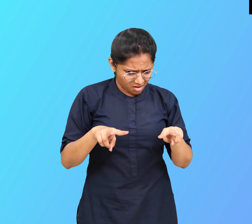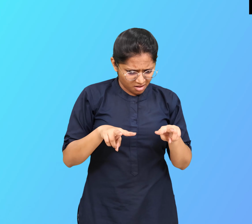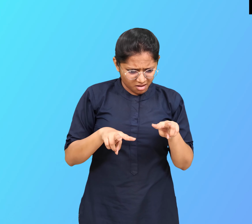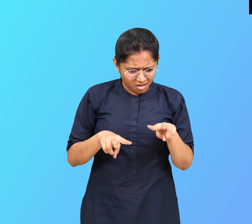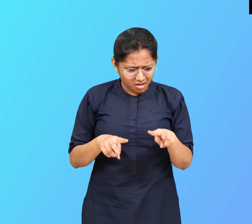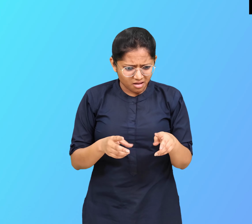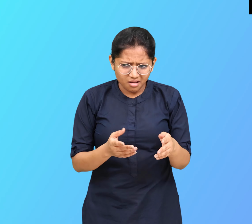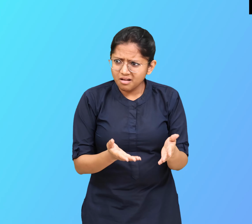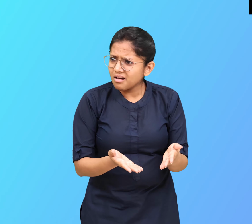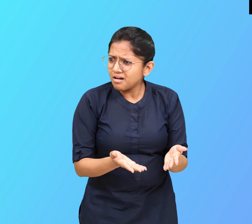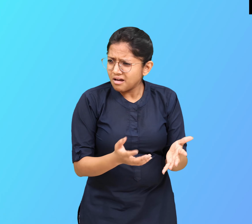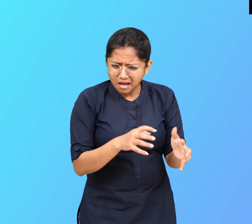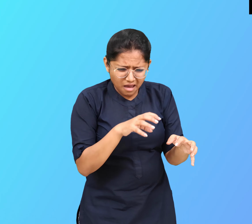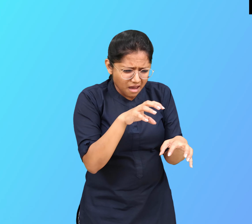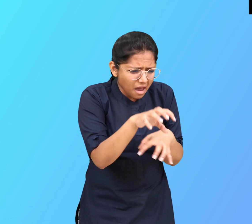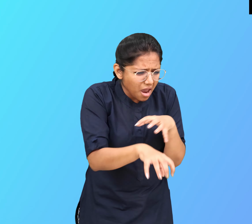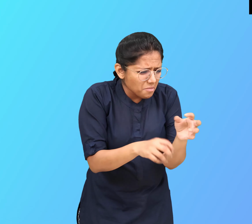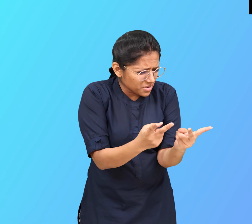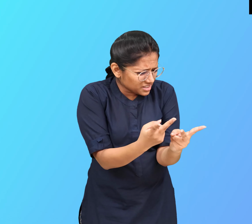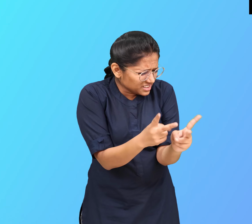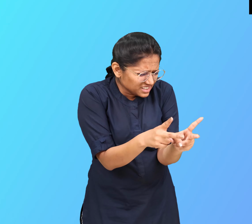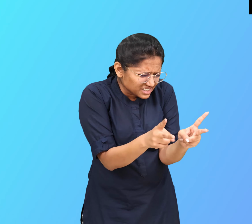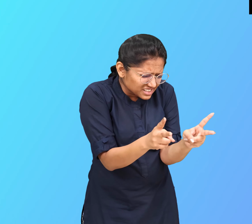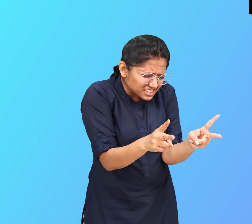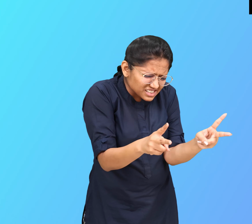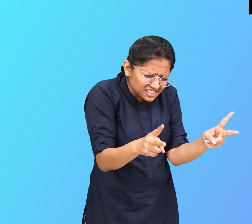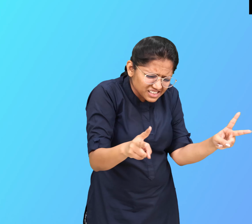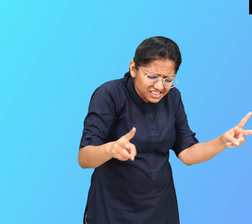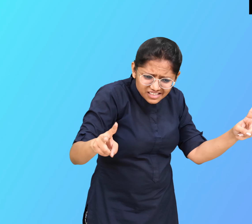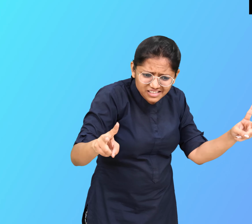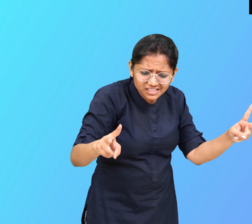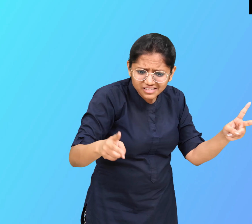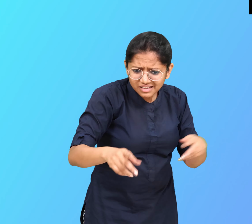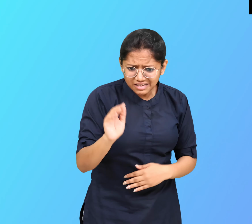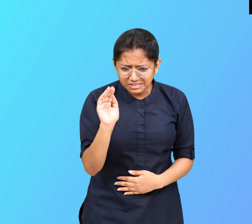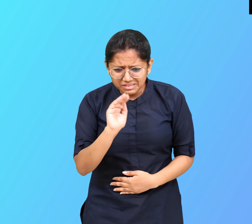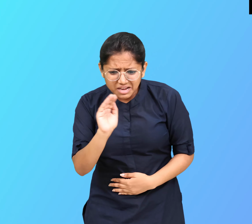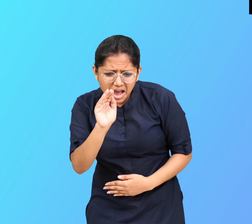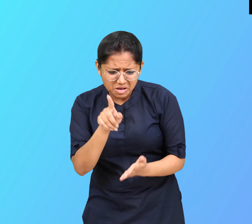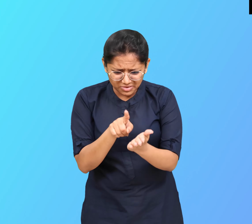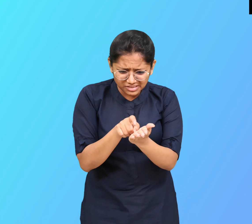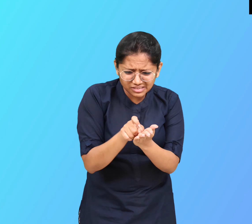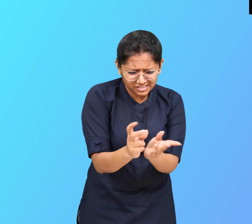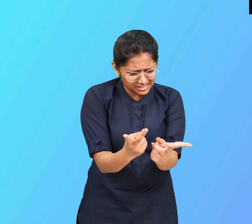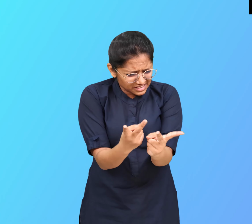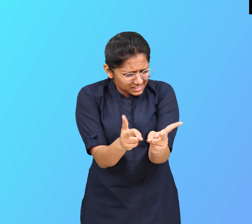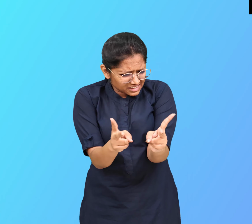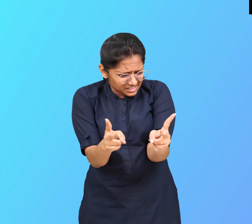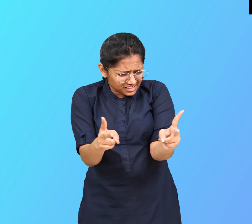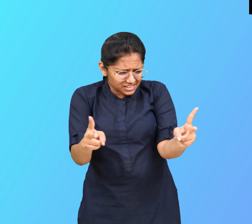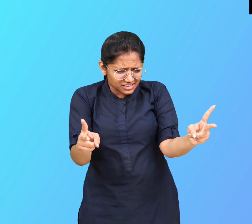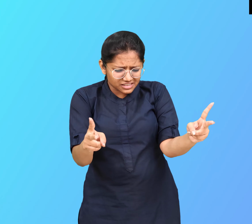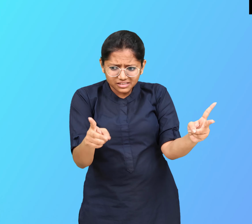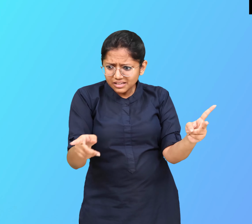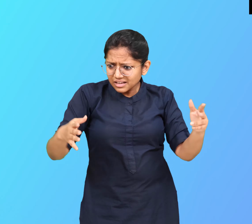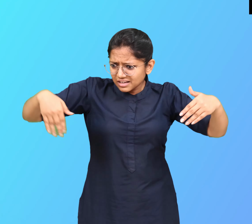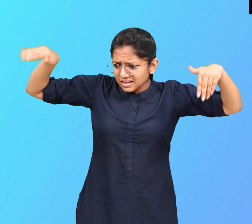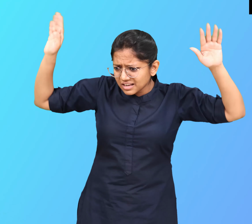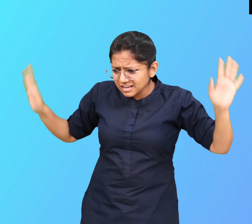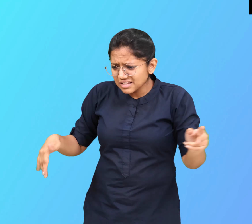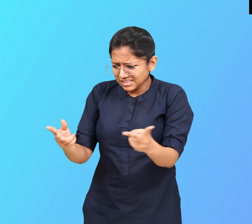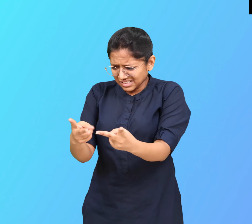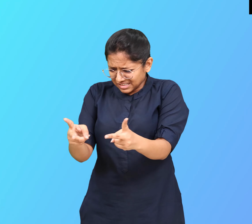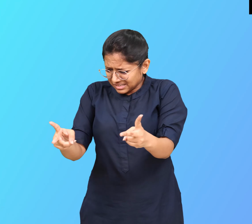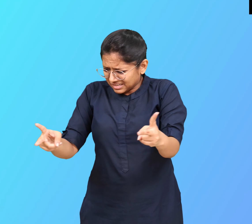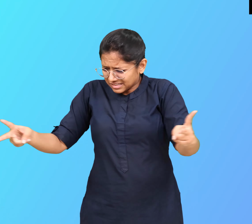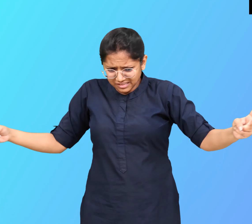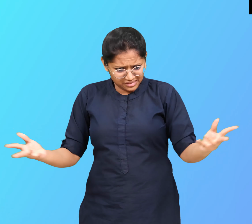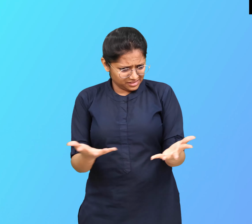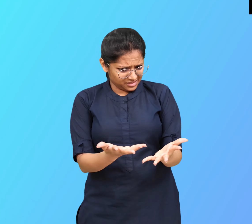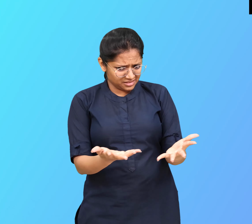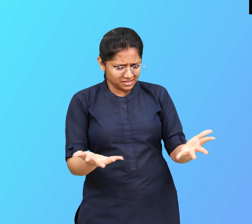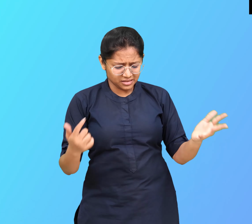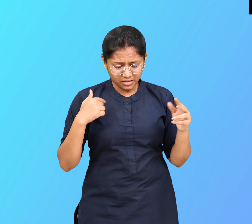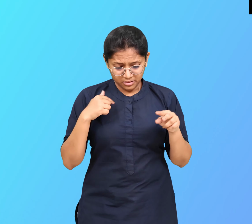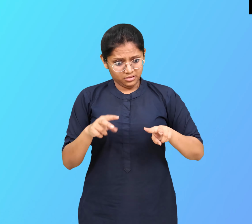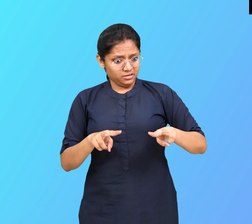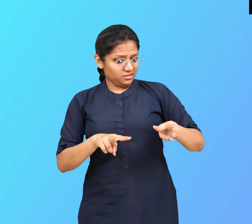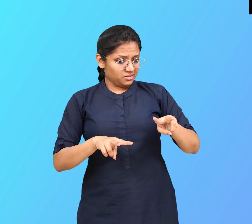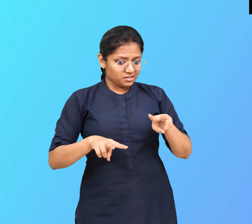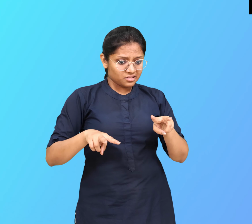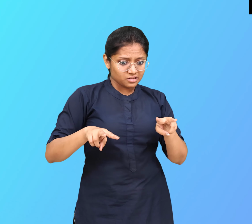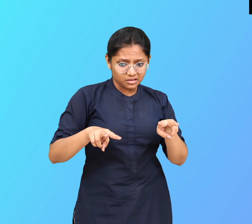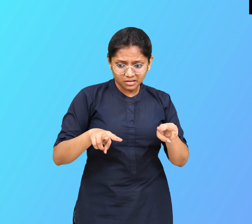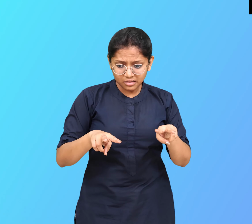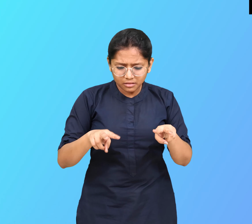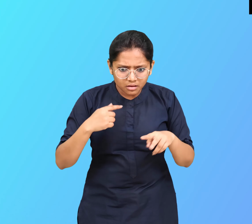and I looked inside. I saw all kinds of animals, including wild ones, as well as reptiles and birds.